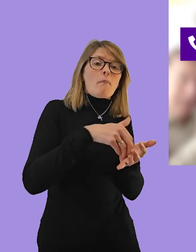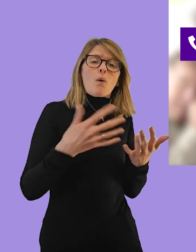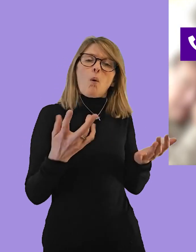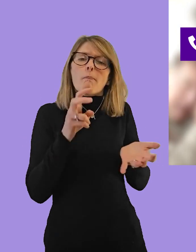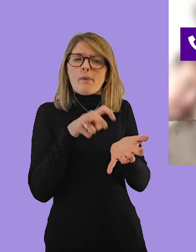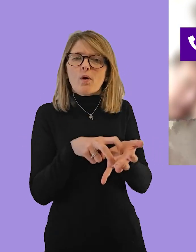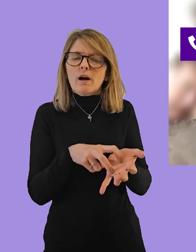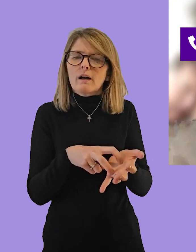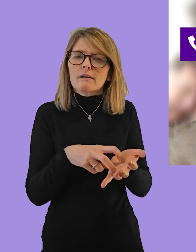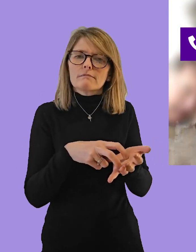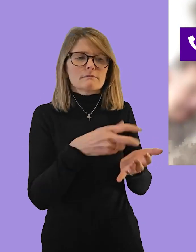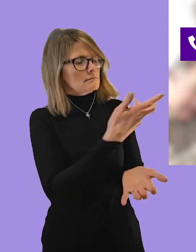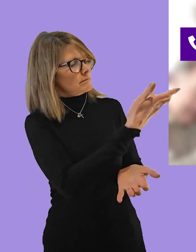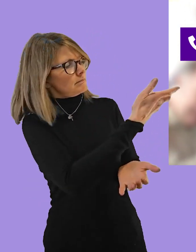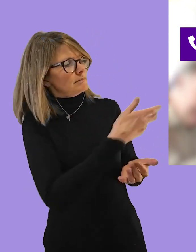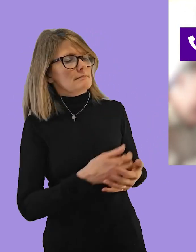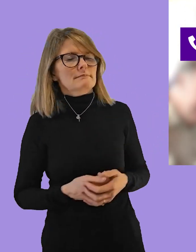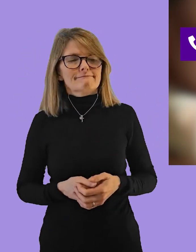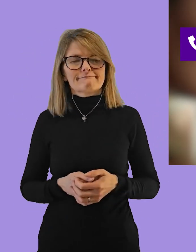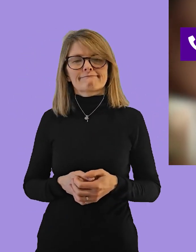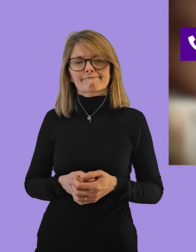or emailing runup@oneplaceeast.org.